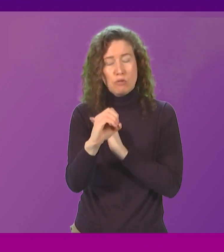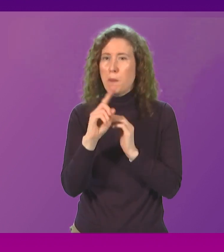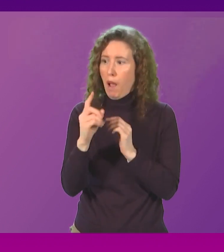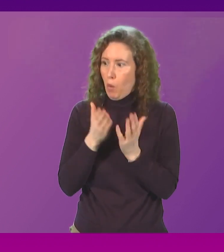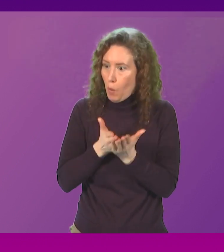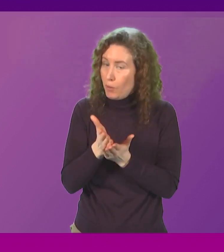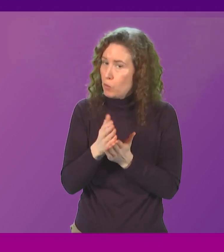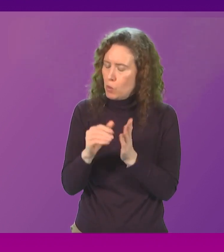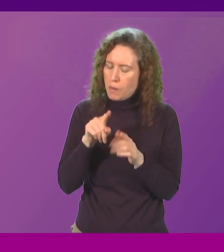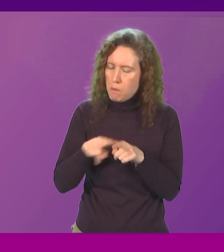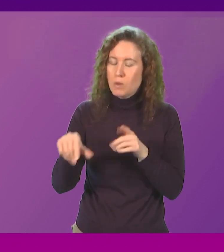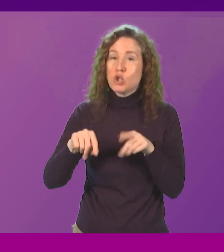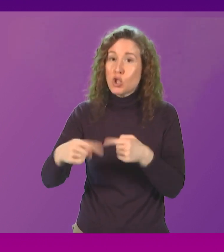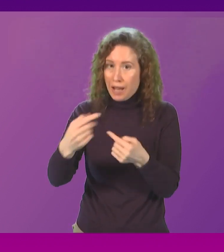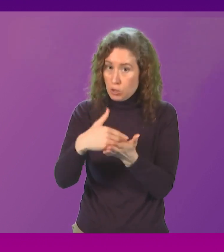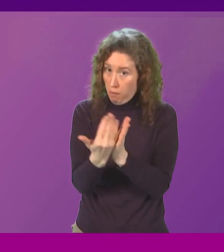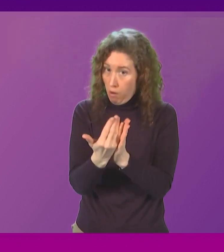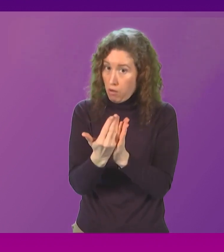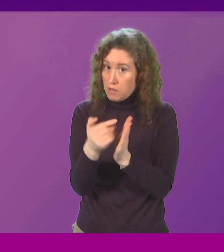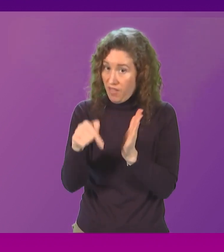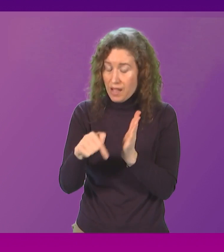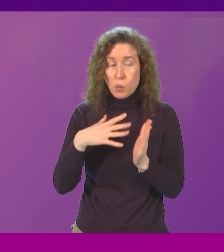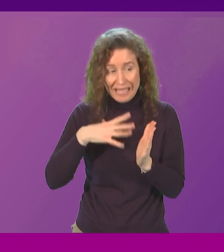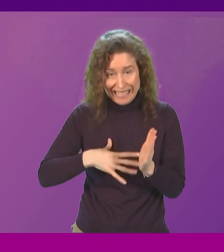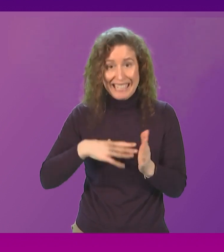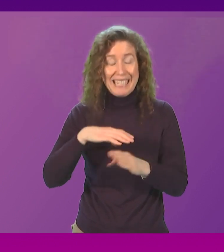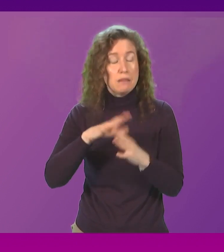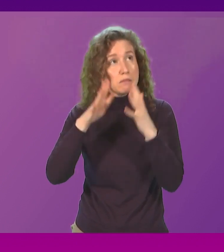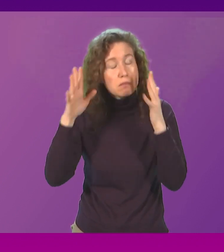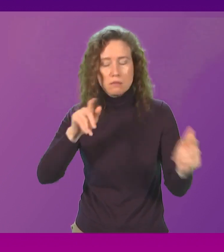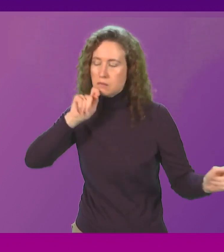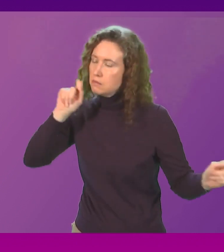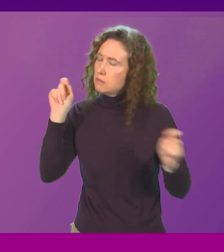challenging part of that journey, which requires truly transformational action across society and our economy.